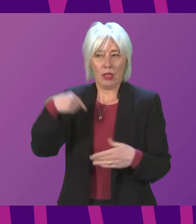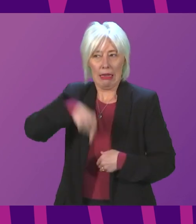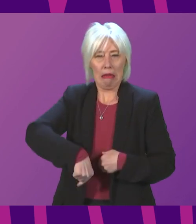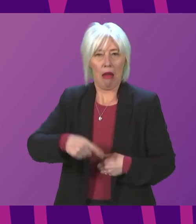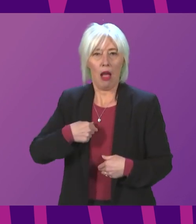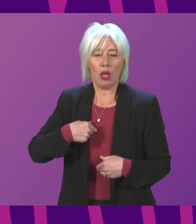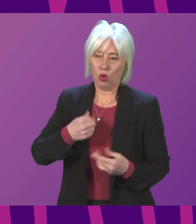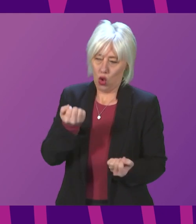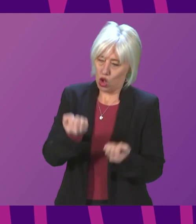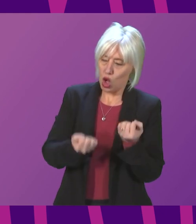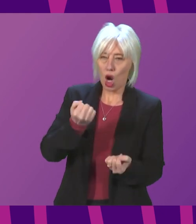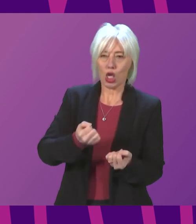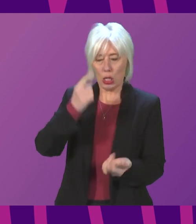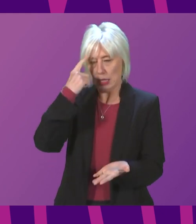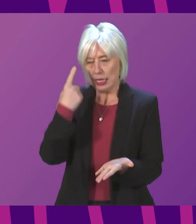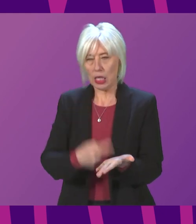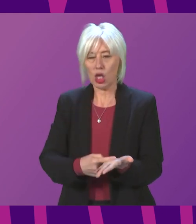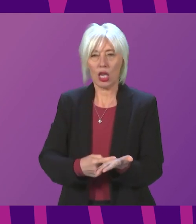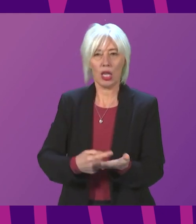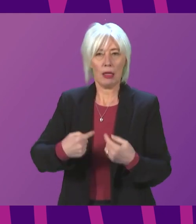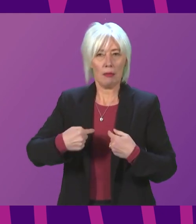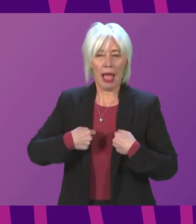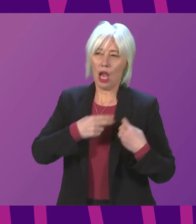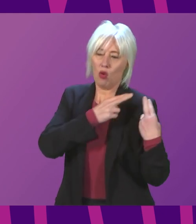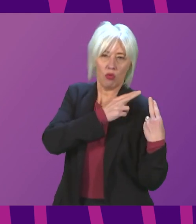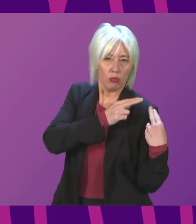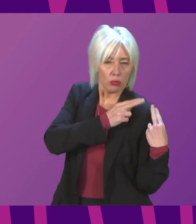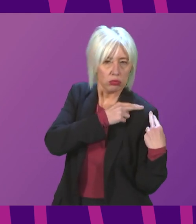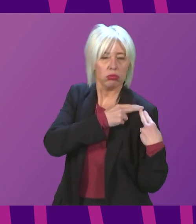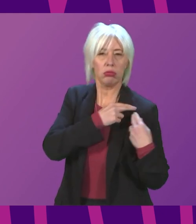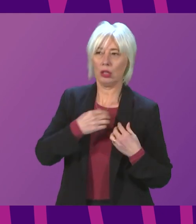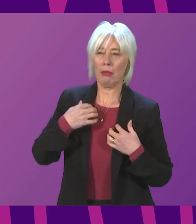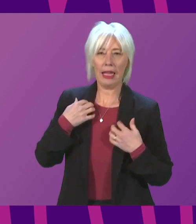decisions that are motivated by my desire and responsibility to navigate the safest